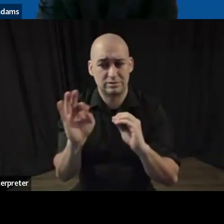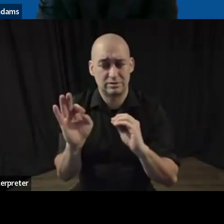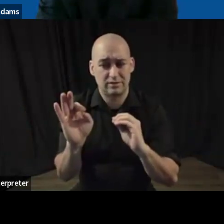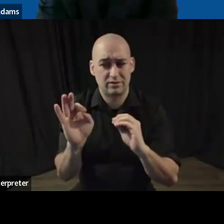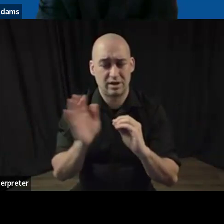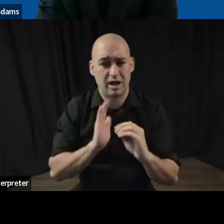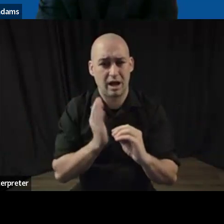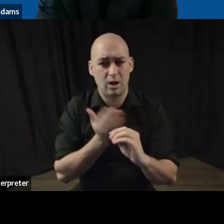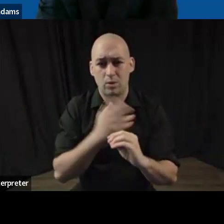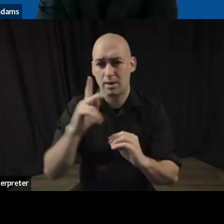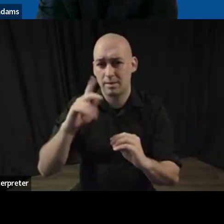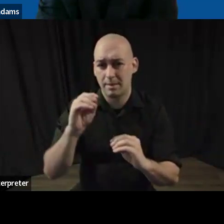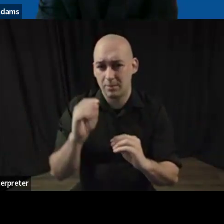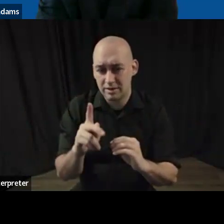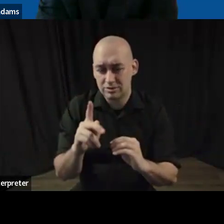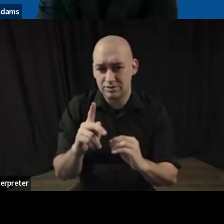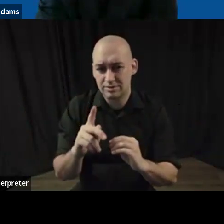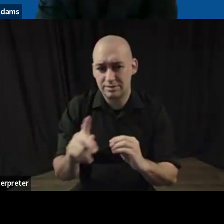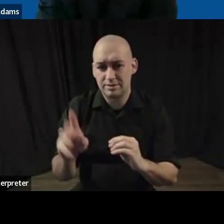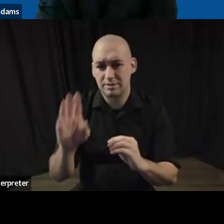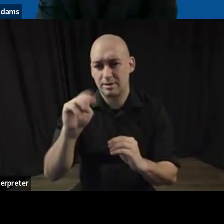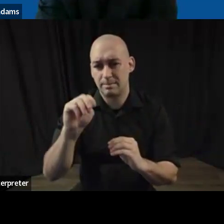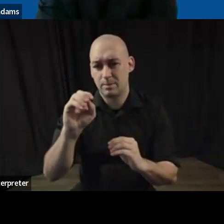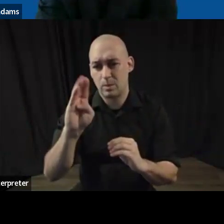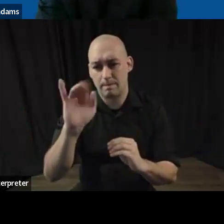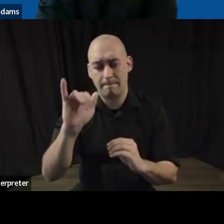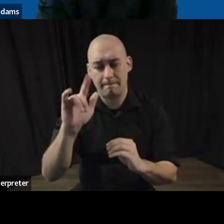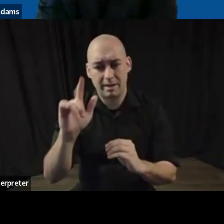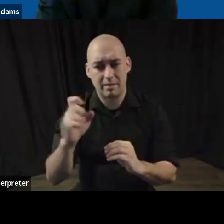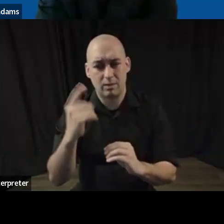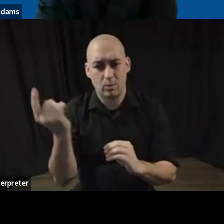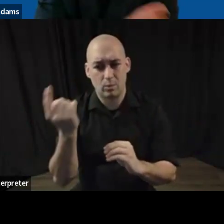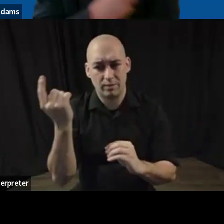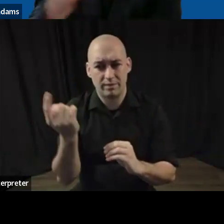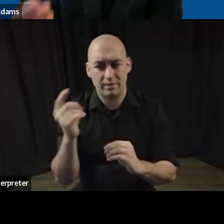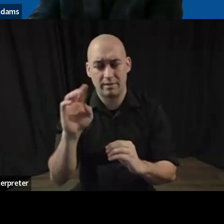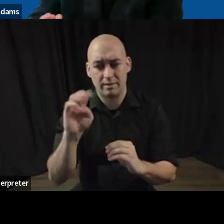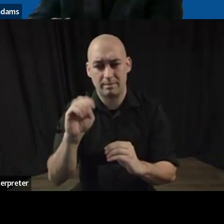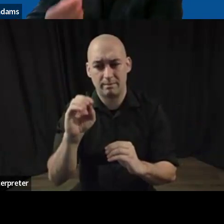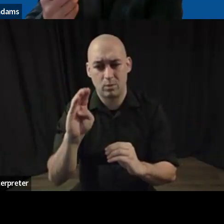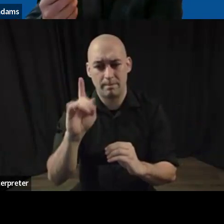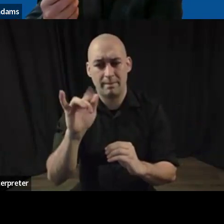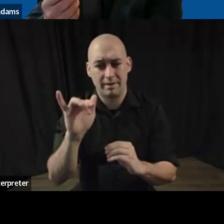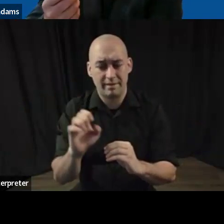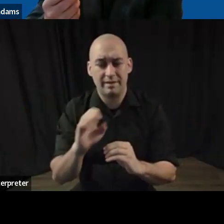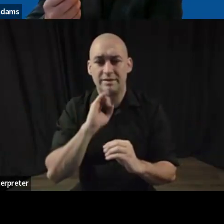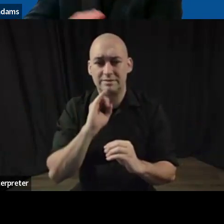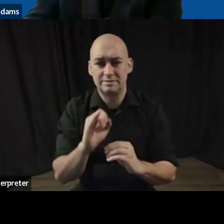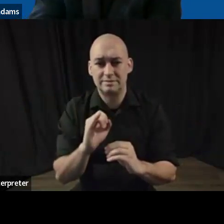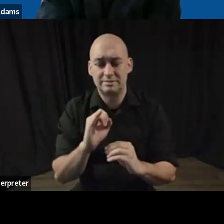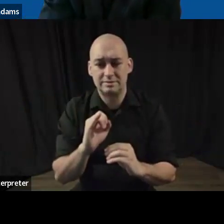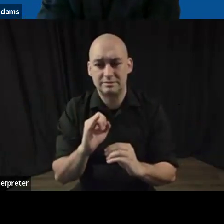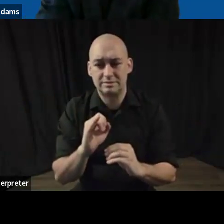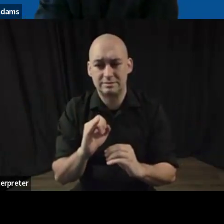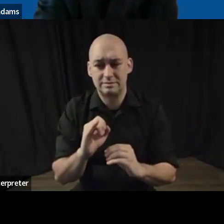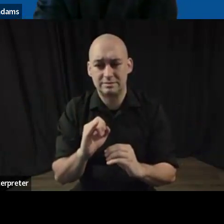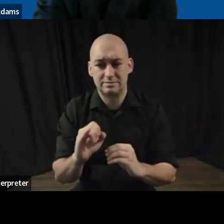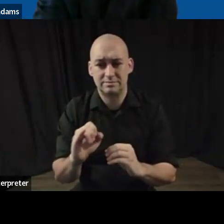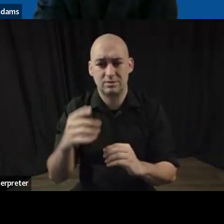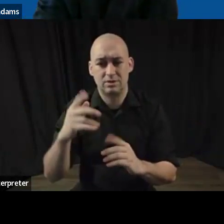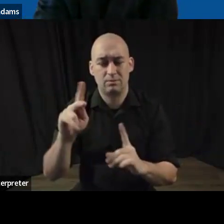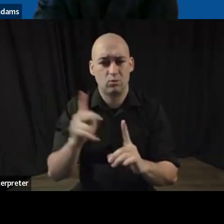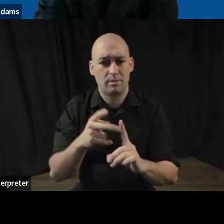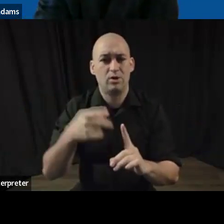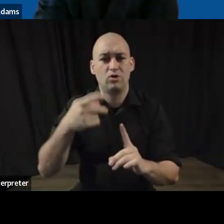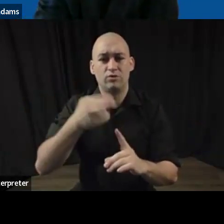population that our mobile only your mobile is, you know, you know, maybe a primary resources and,